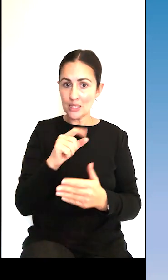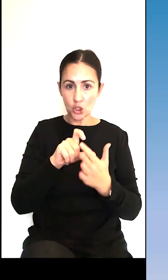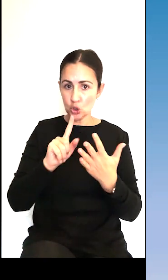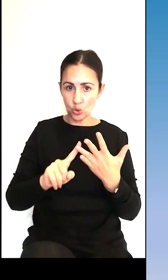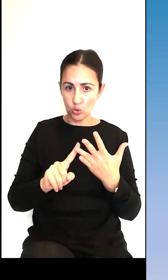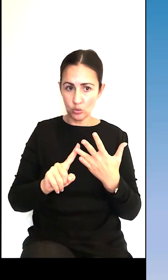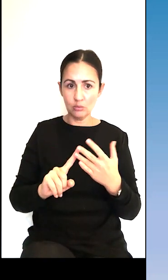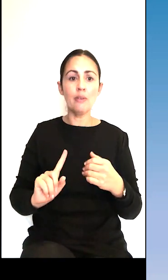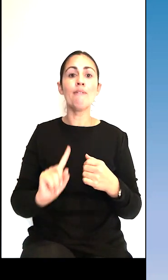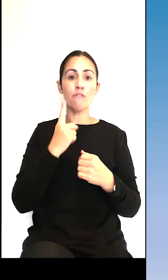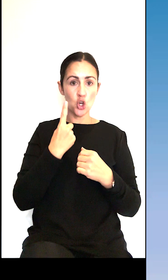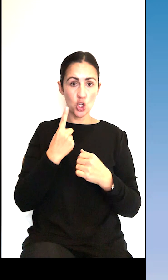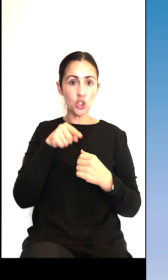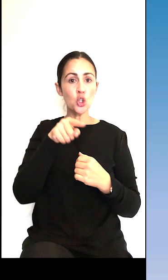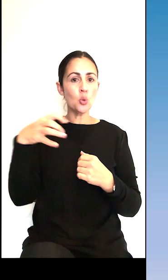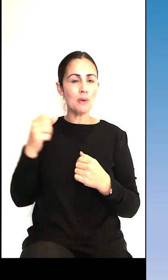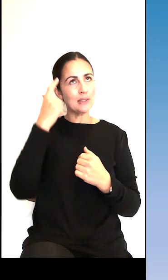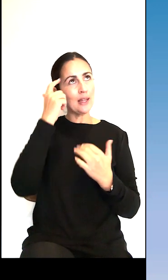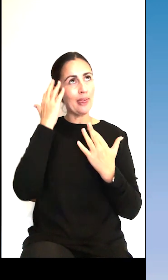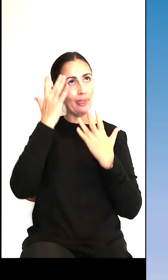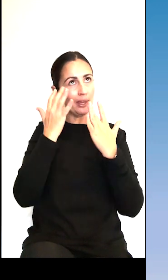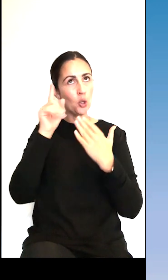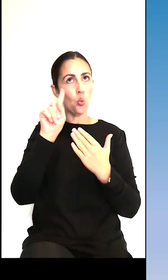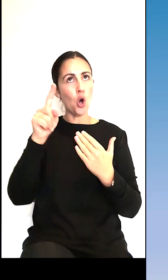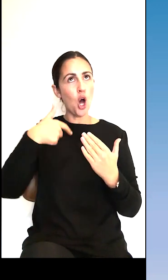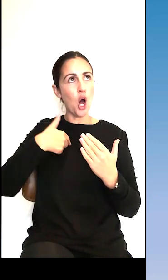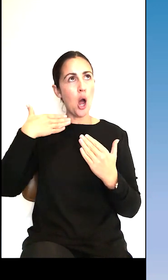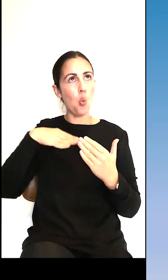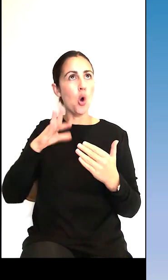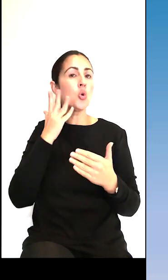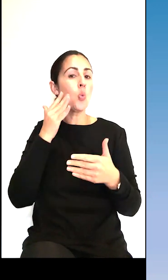thinking and then with conversations with family, carers,